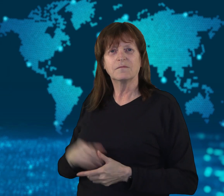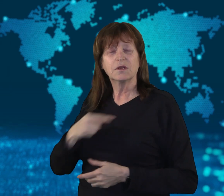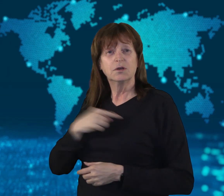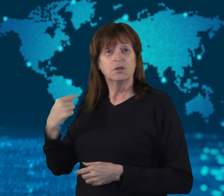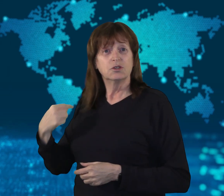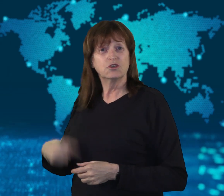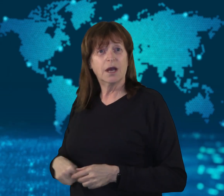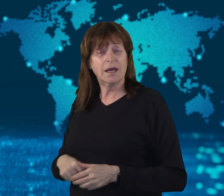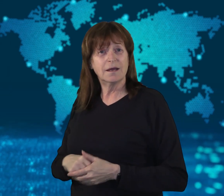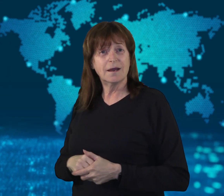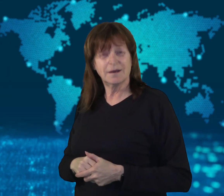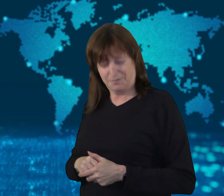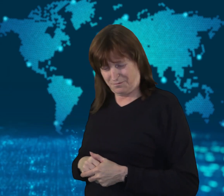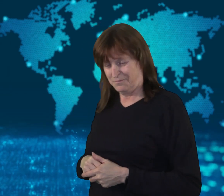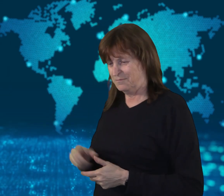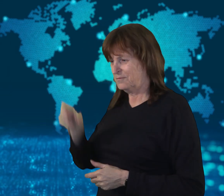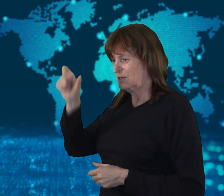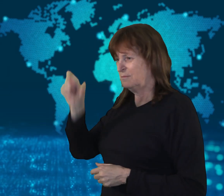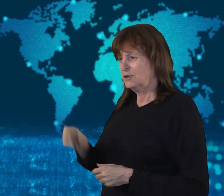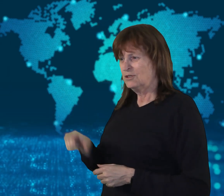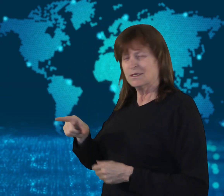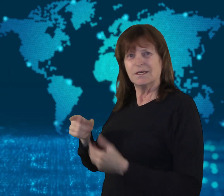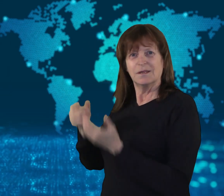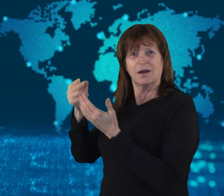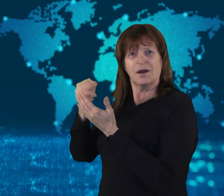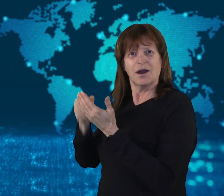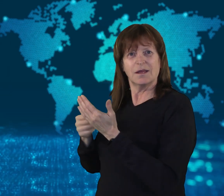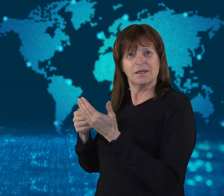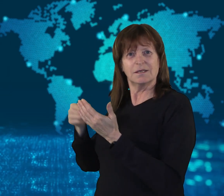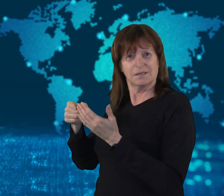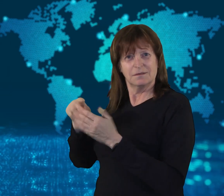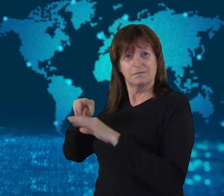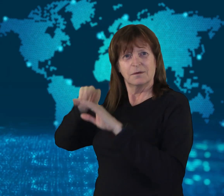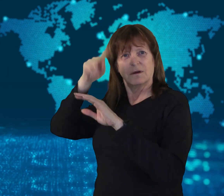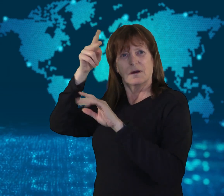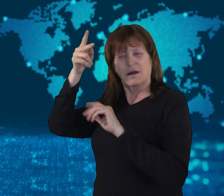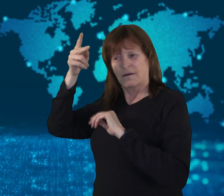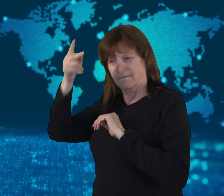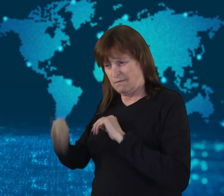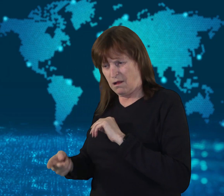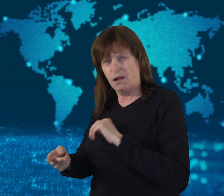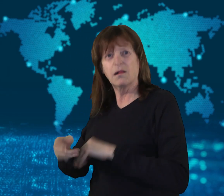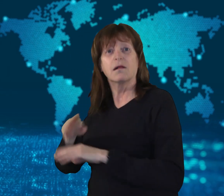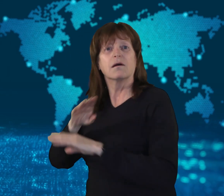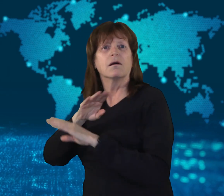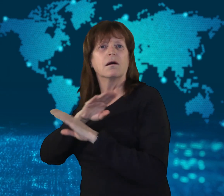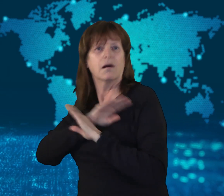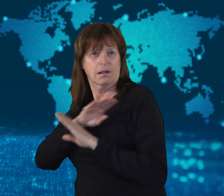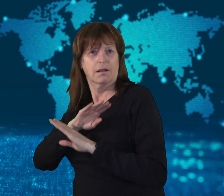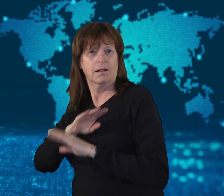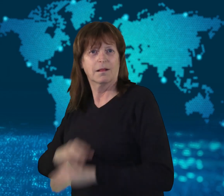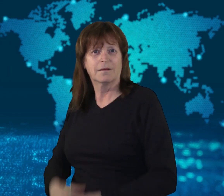Artist falls to her death